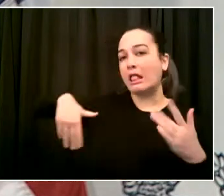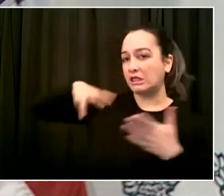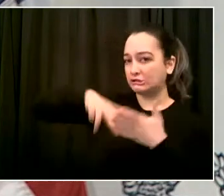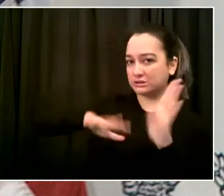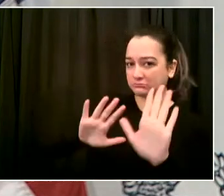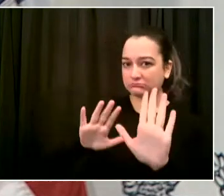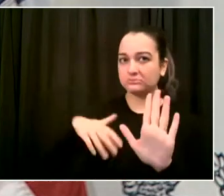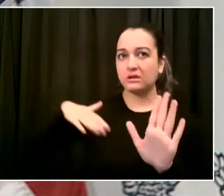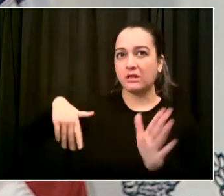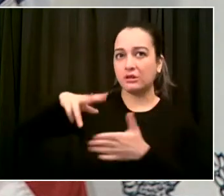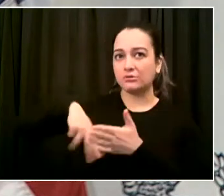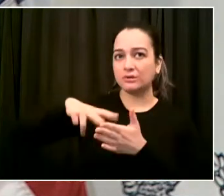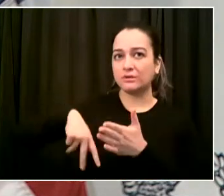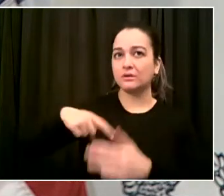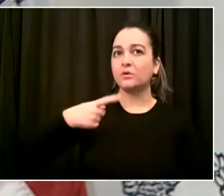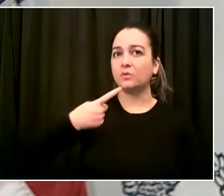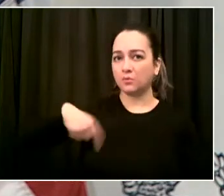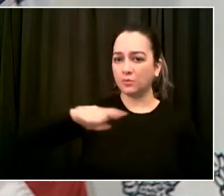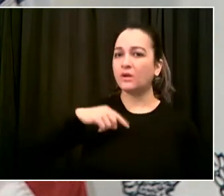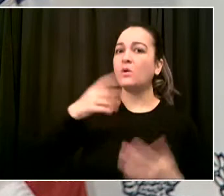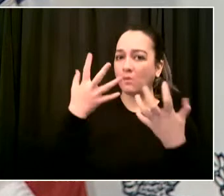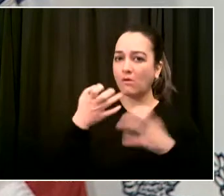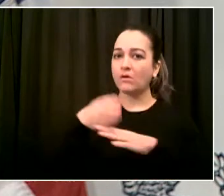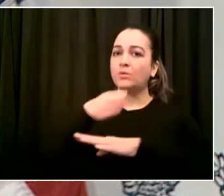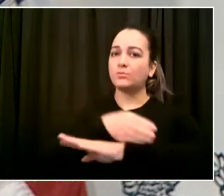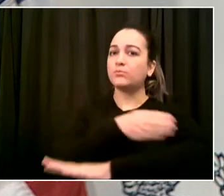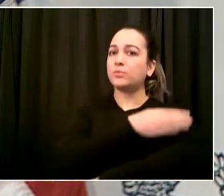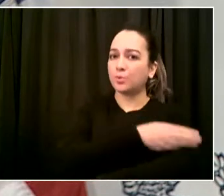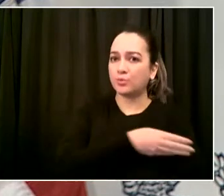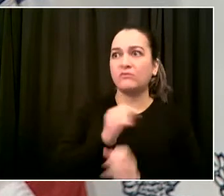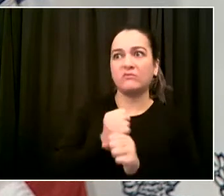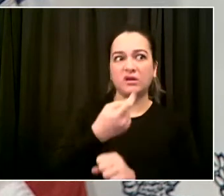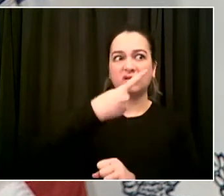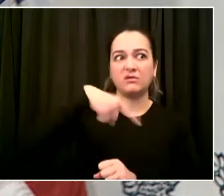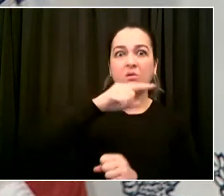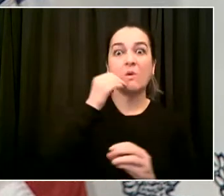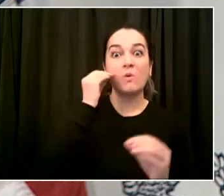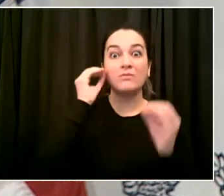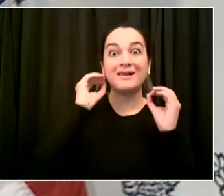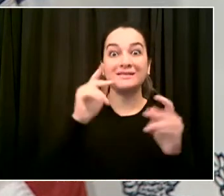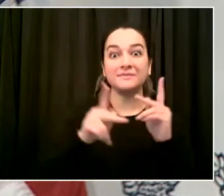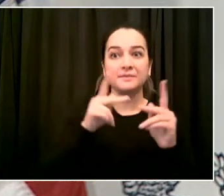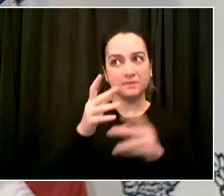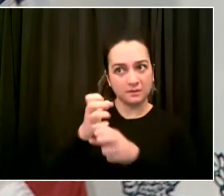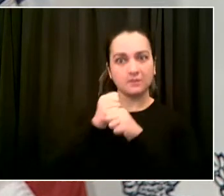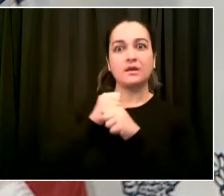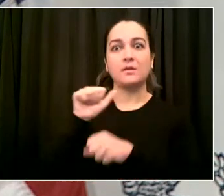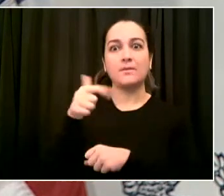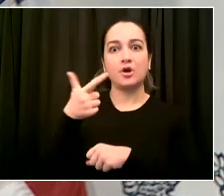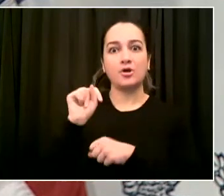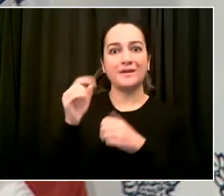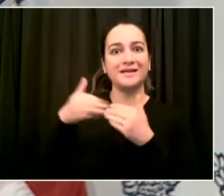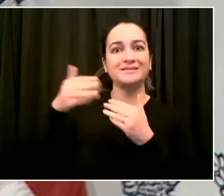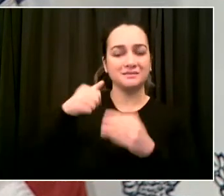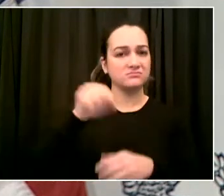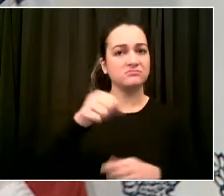LEGISLATURE SEVERAL YEARS. THAT IS THE AREA WE HAVE BEEN